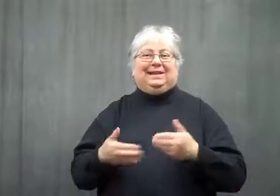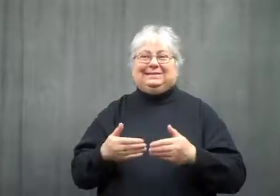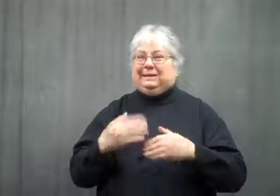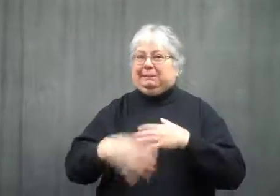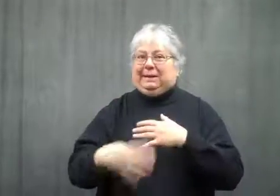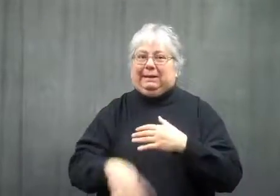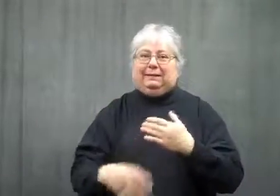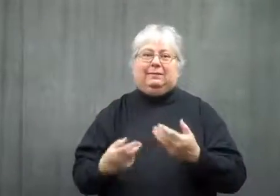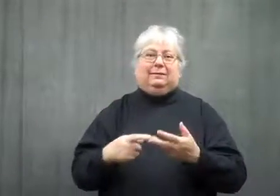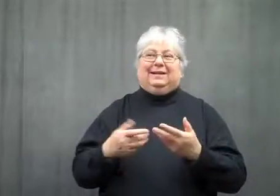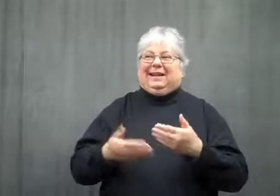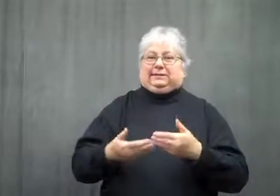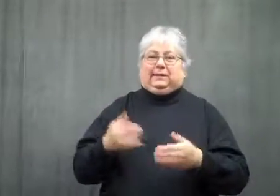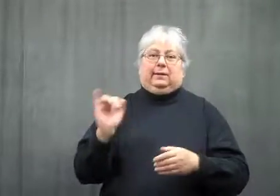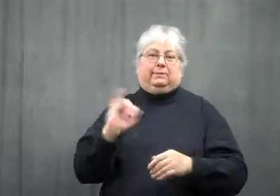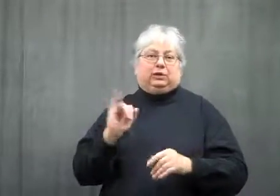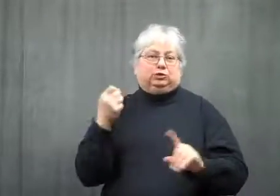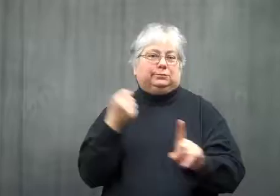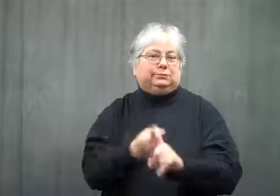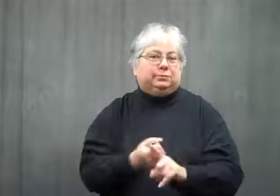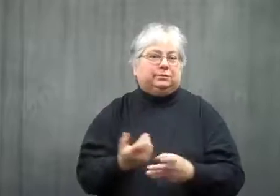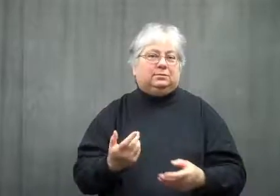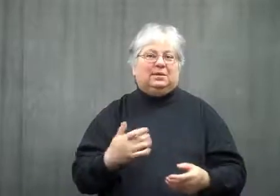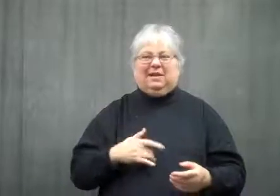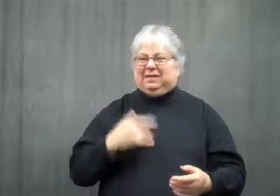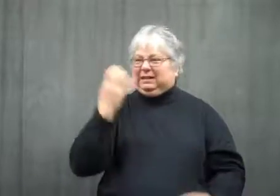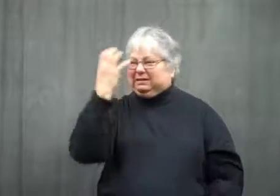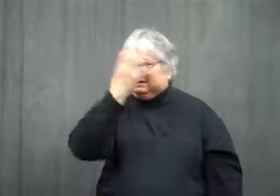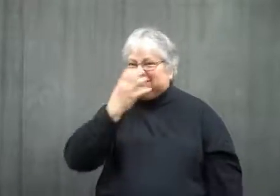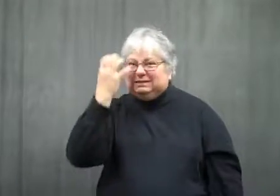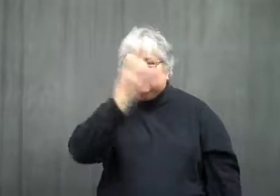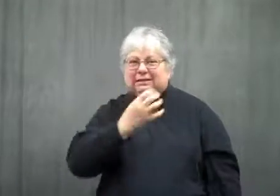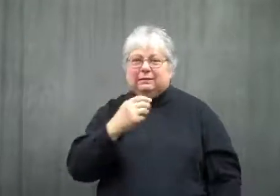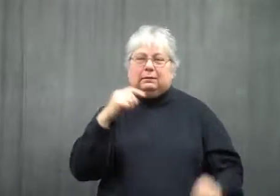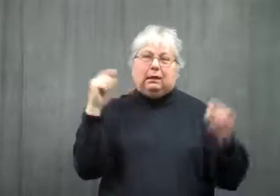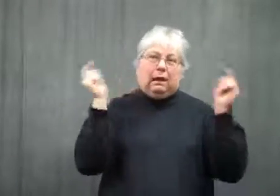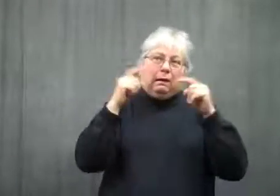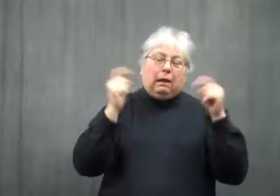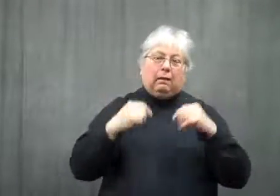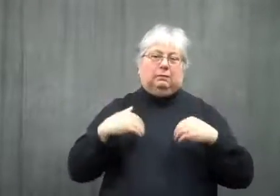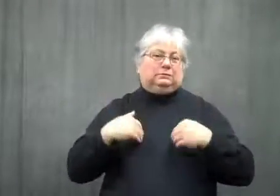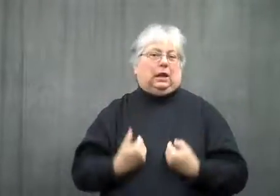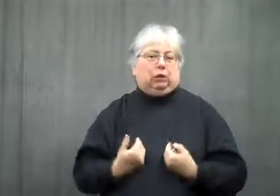which causes bleeding and a suscepibility to infection. A person can also experience dizziness, headaches and fatigue.